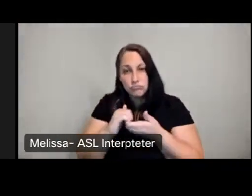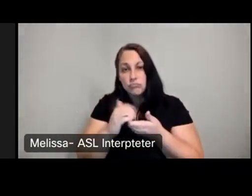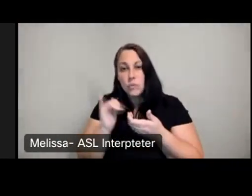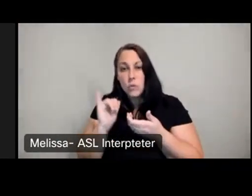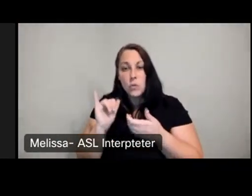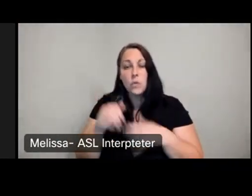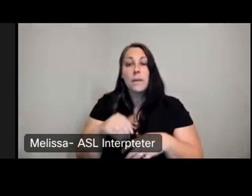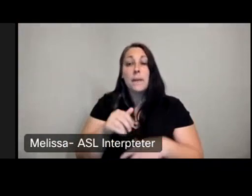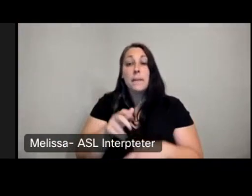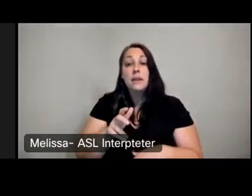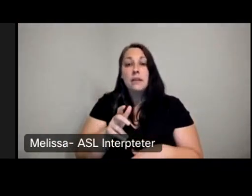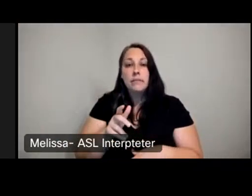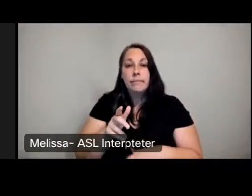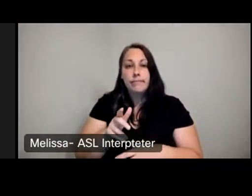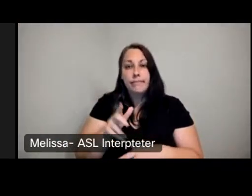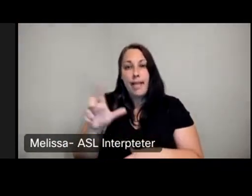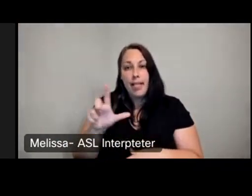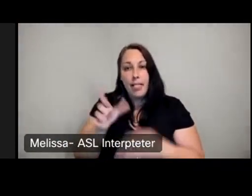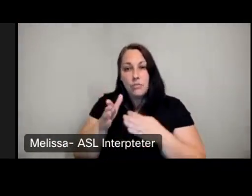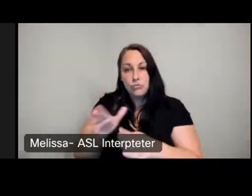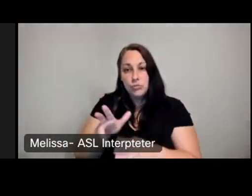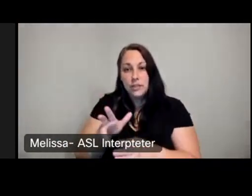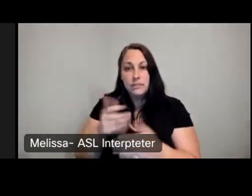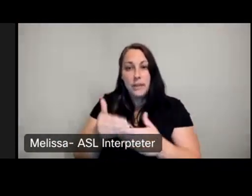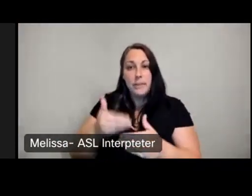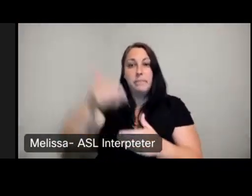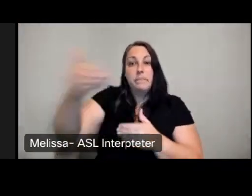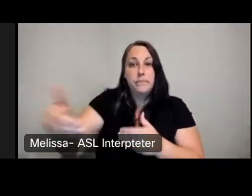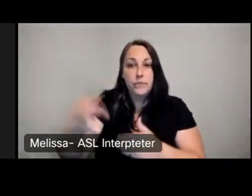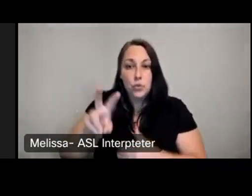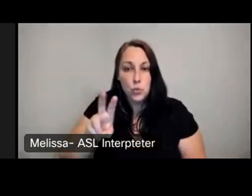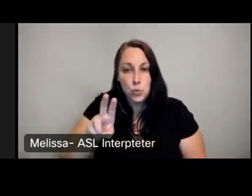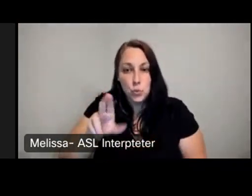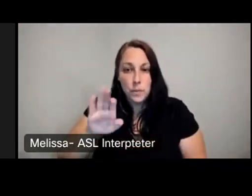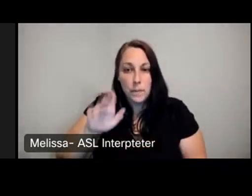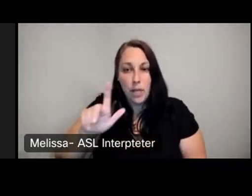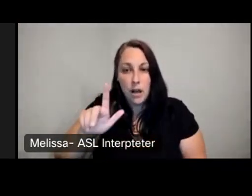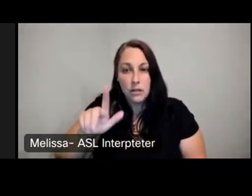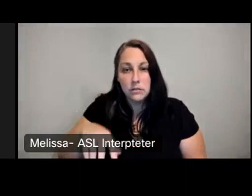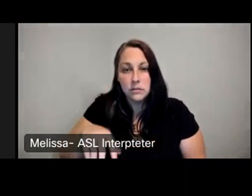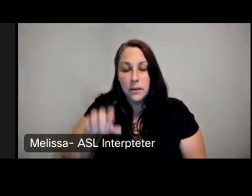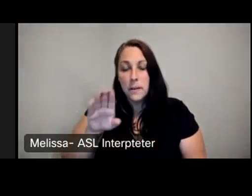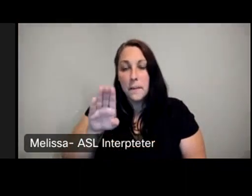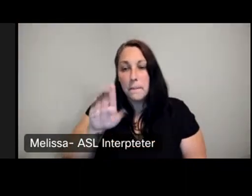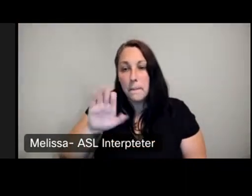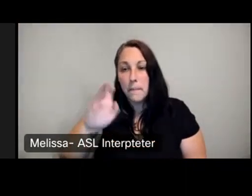Market so it's just two blocks away well the other thing is it seems like these buses and other Metro